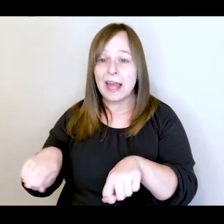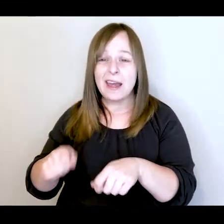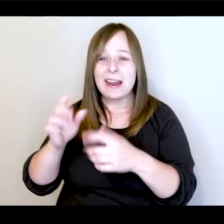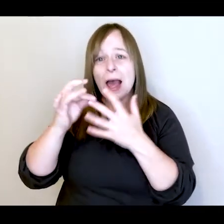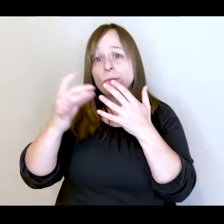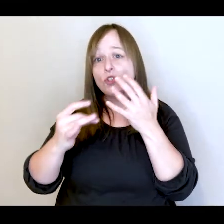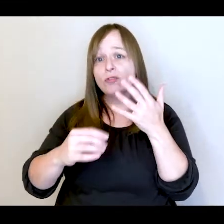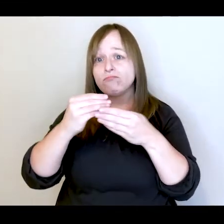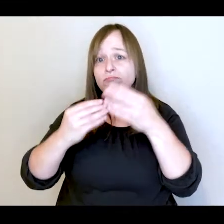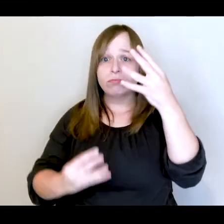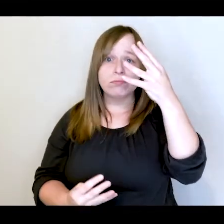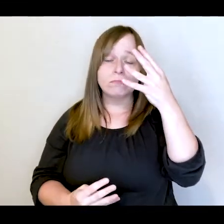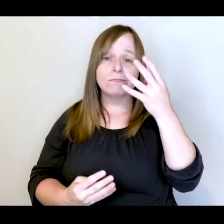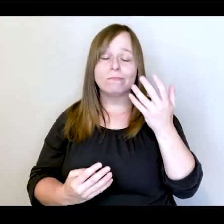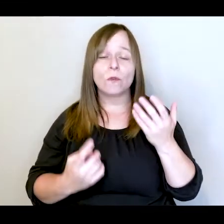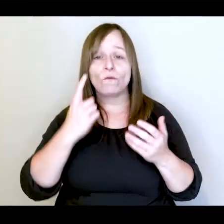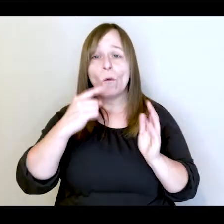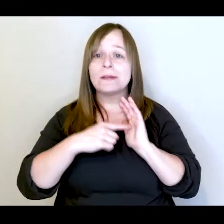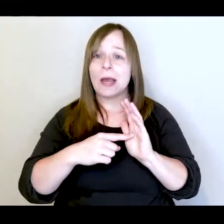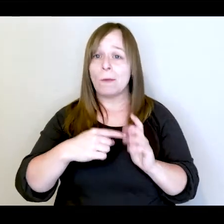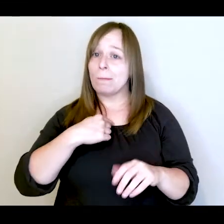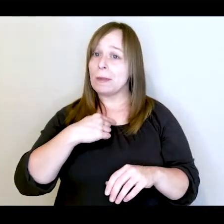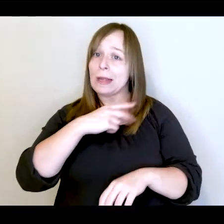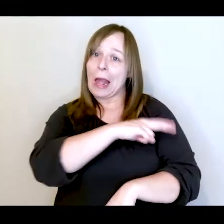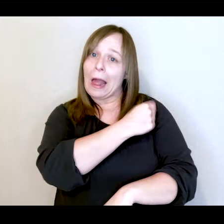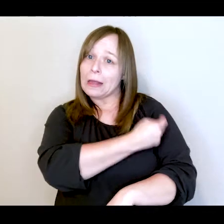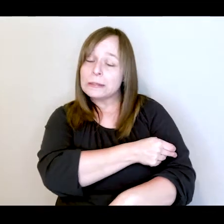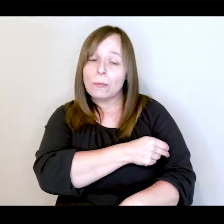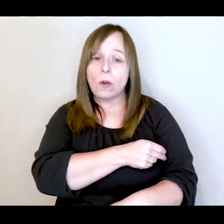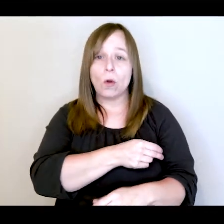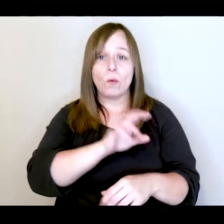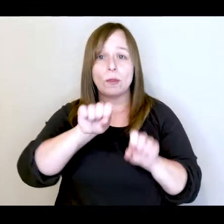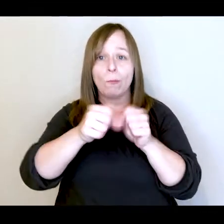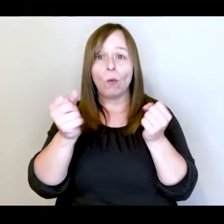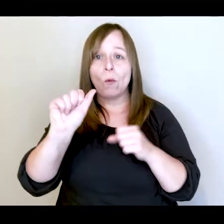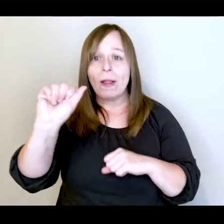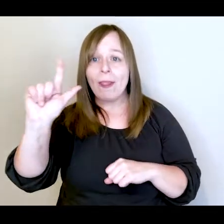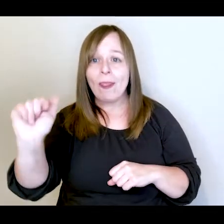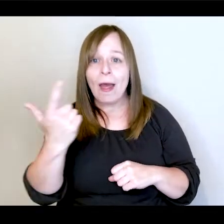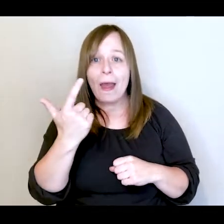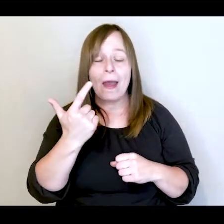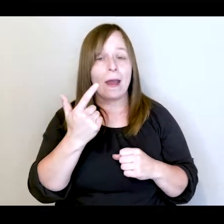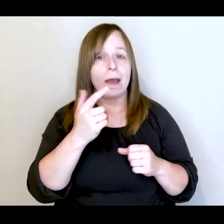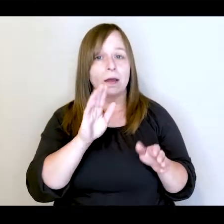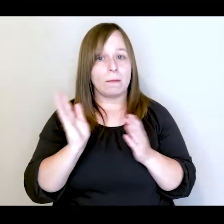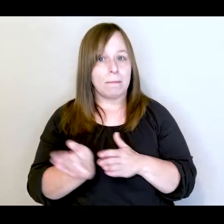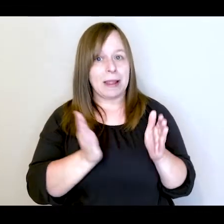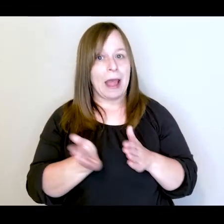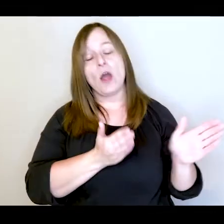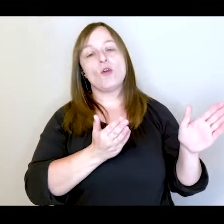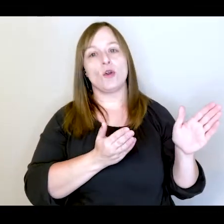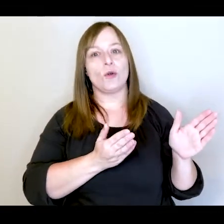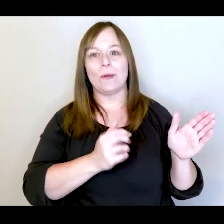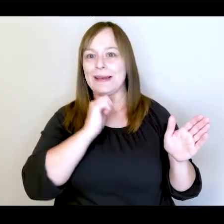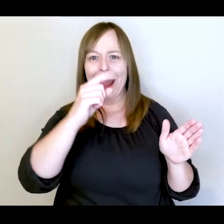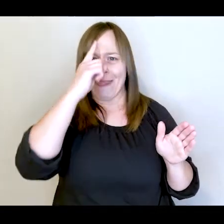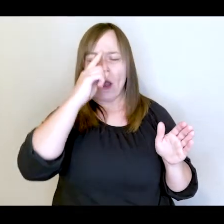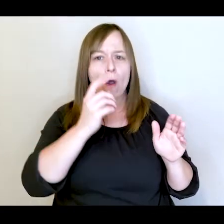So there's options. You know, for example: if I were in a hospital with a with a broken leg, the hospital discharge planner wouldn't think, "Oh, we're going to